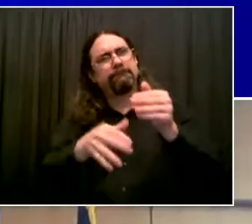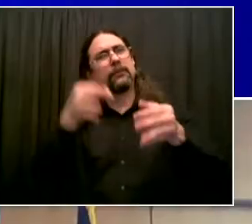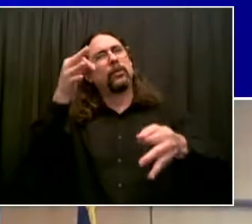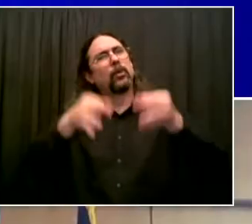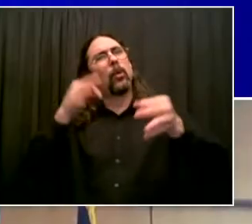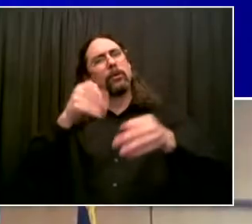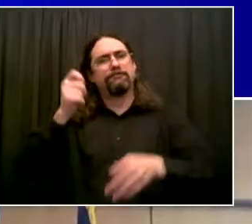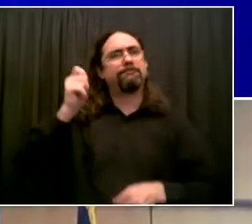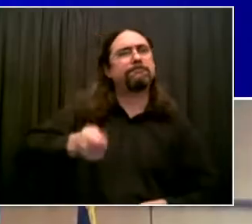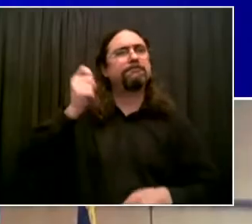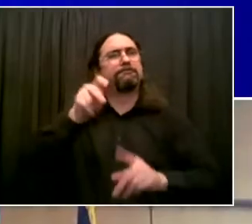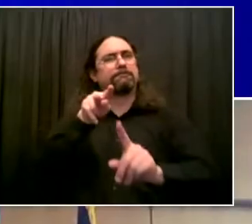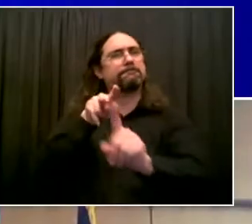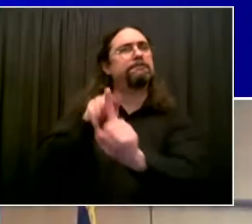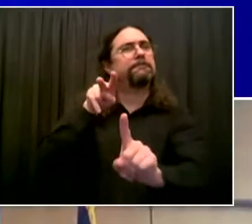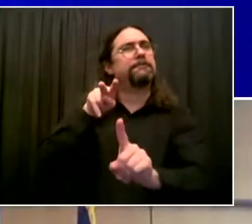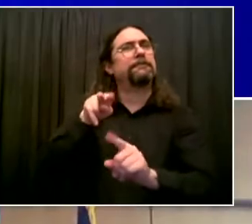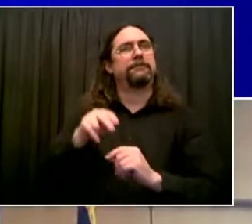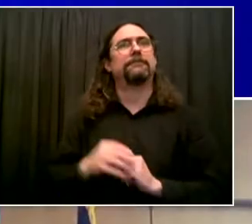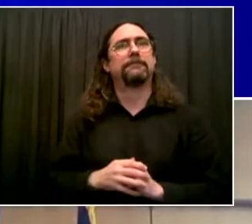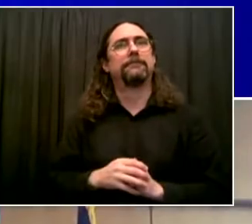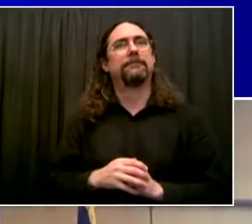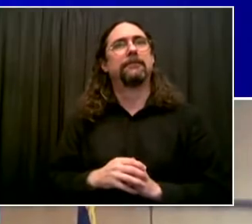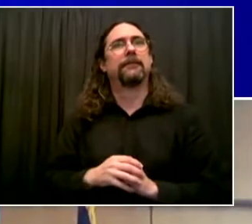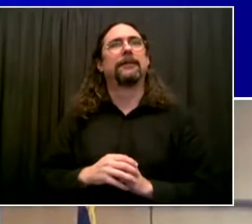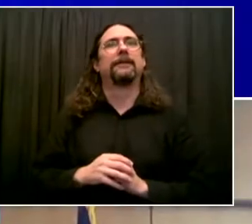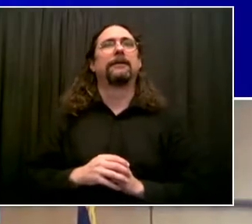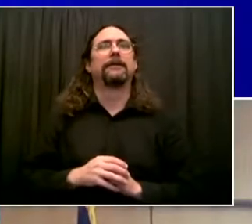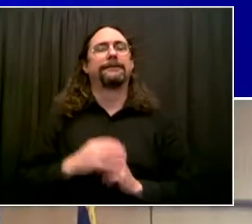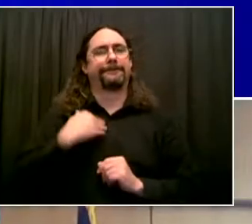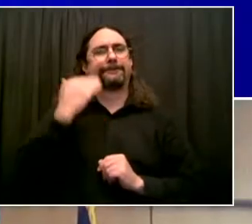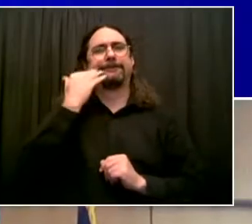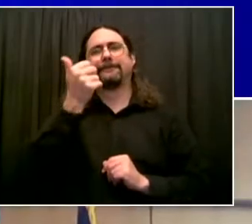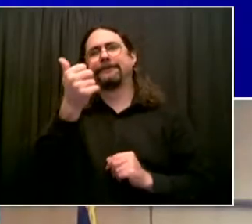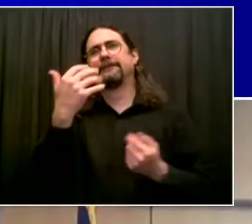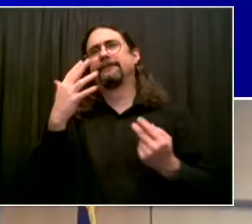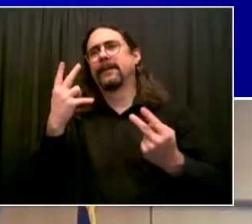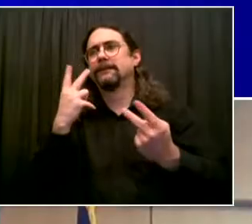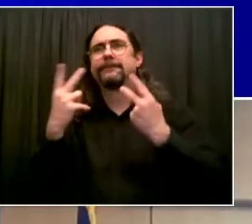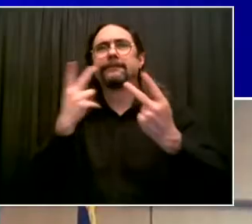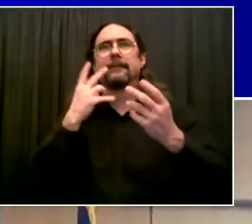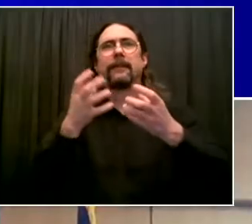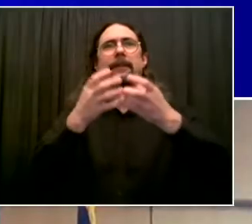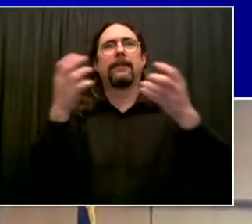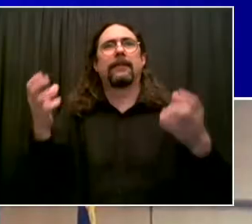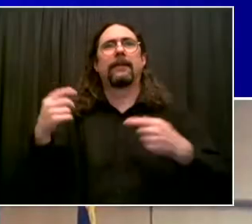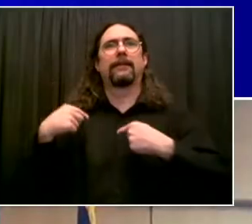YOUR PARTNERSHIP AND AS I SAID I KNOW YOU KNOW THEN EIGHBORS OF BROOKLYN AND I KNOW YOU KNOW THE